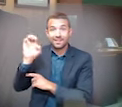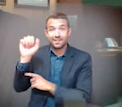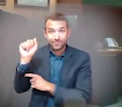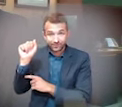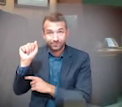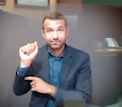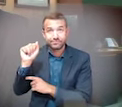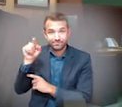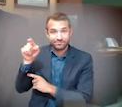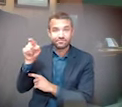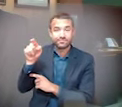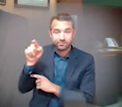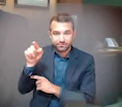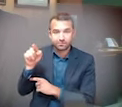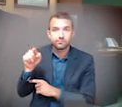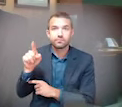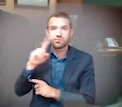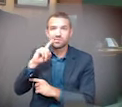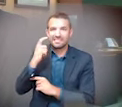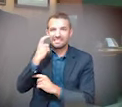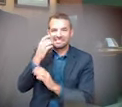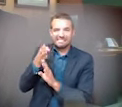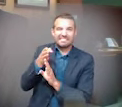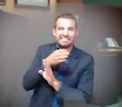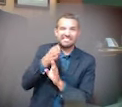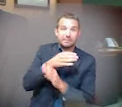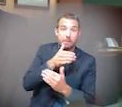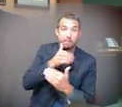its first iteration, came into being a few years before I was born.